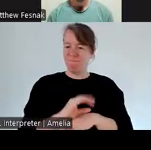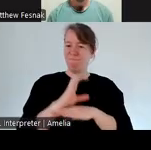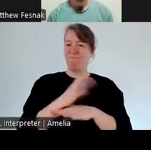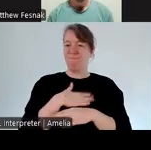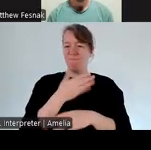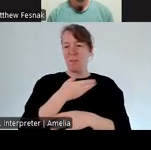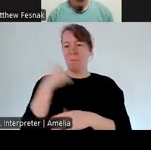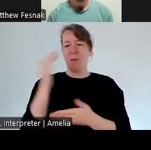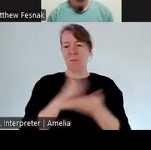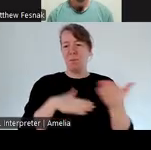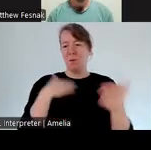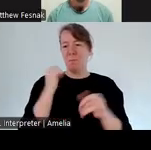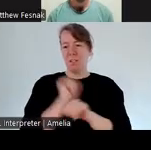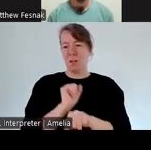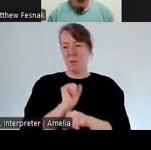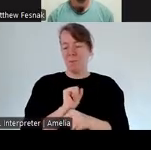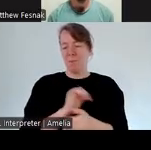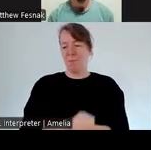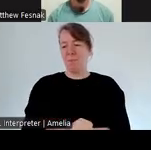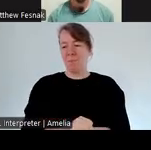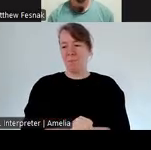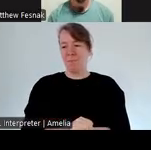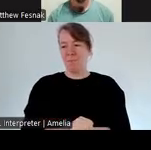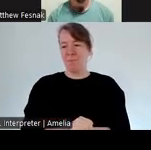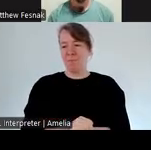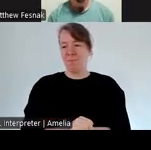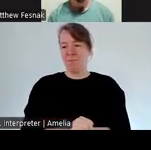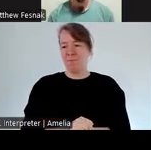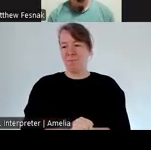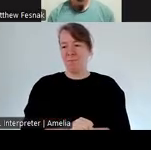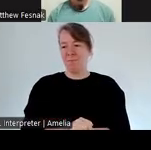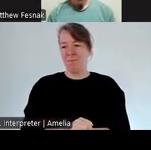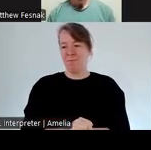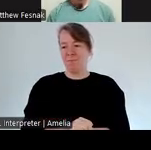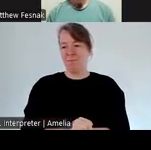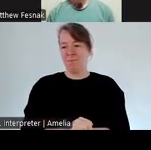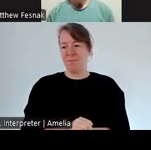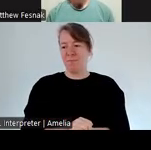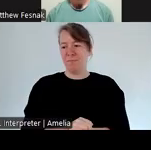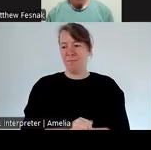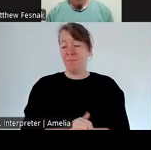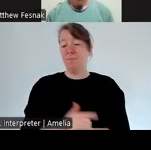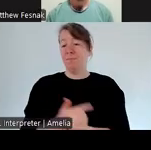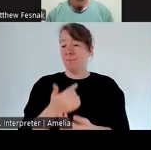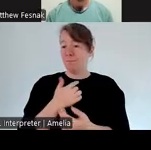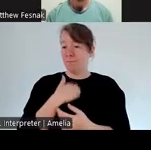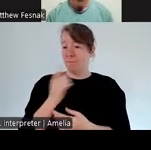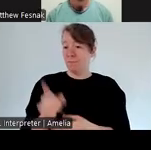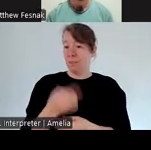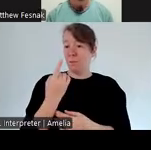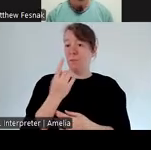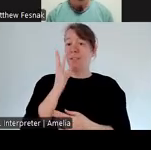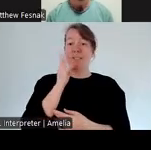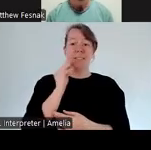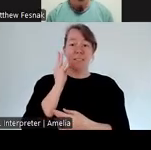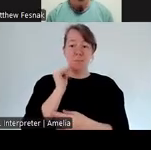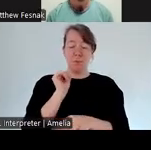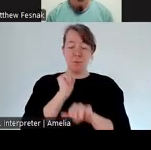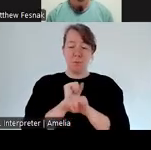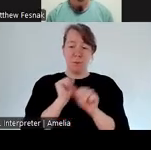Um. So. I had one experience working with um, a faculty member